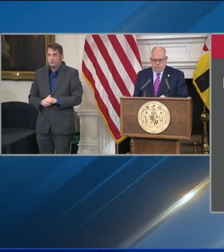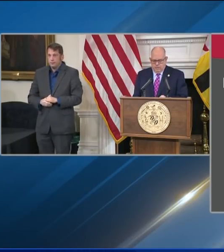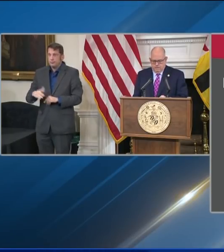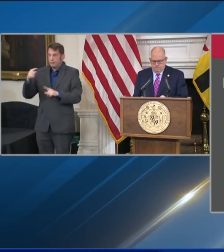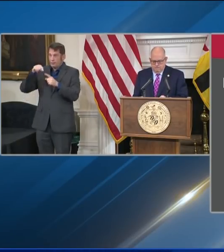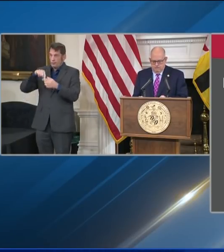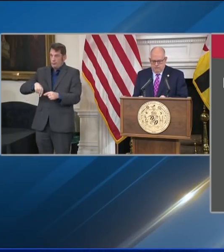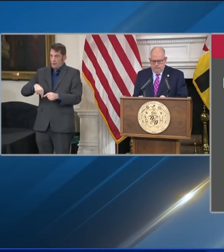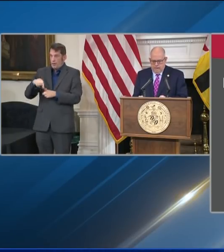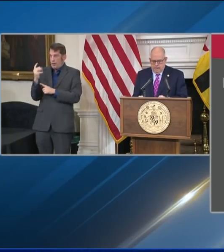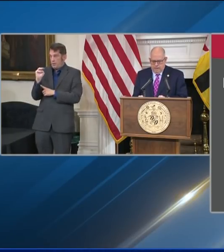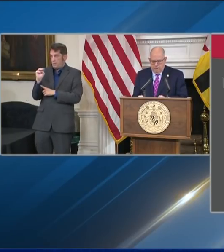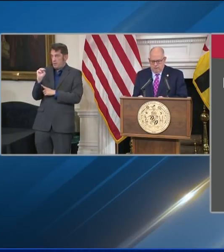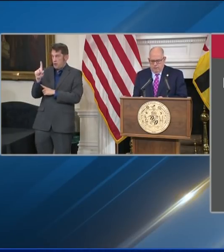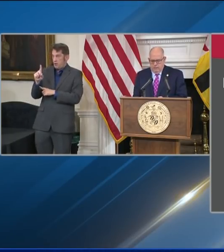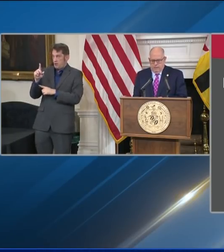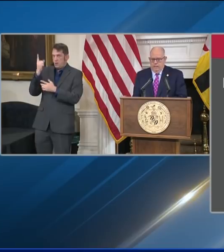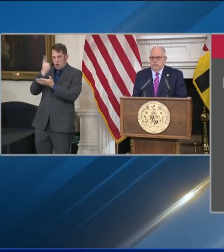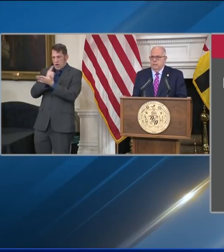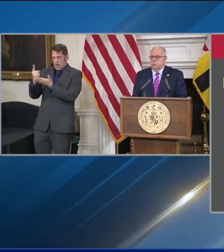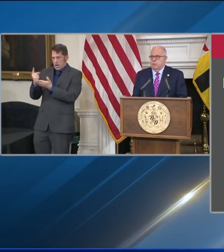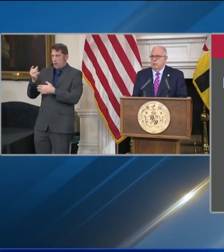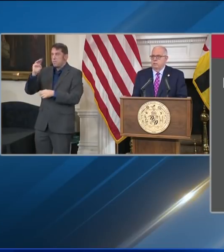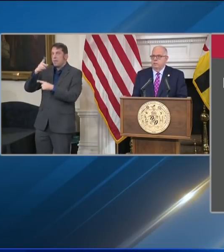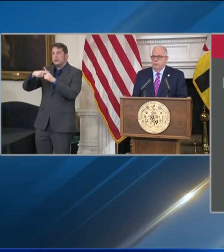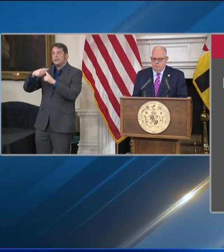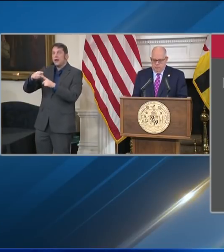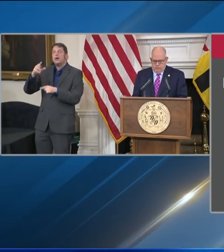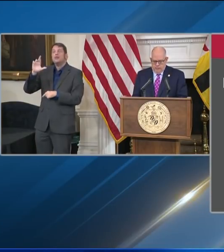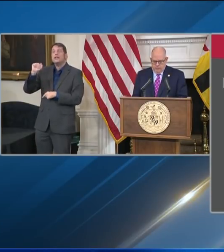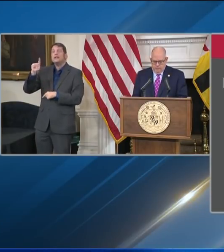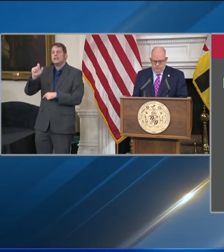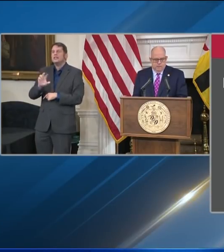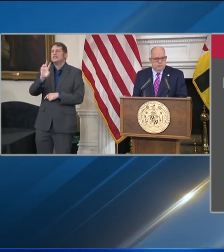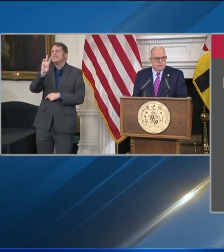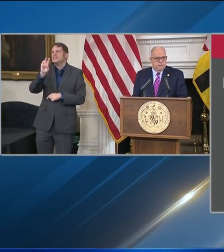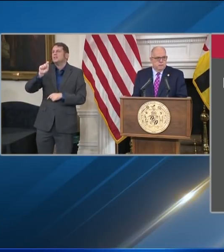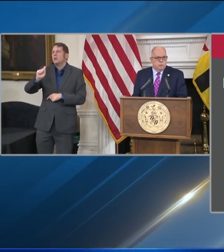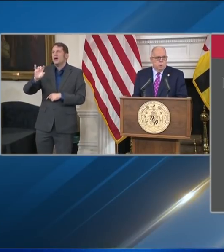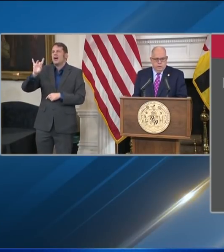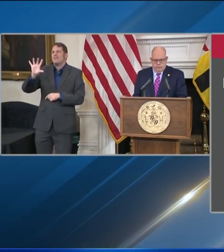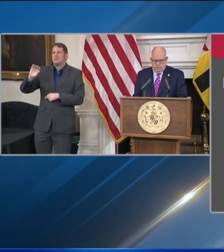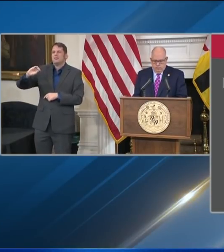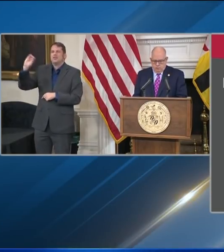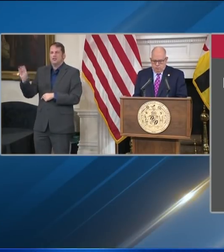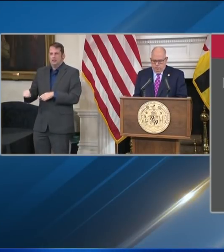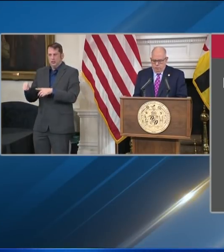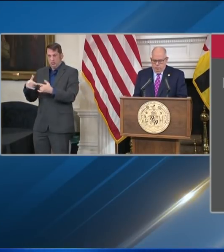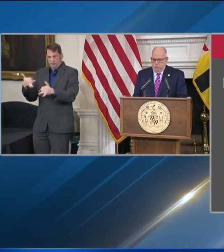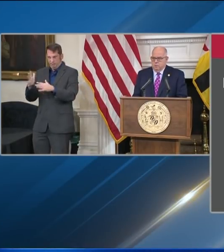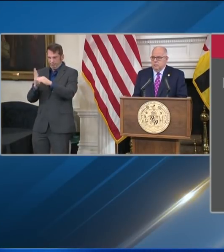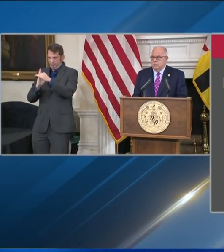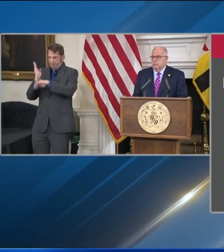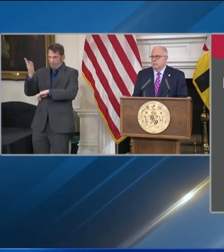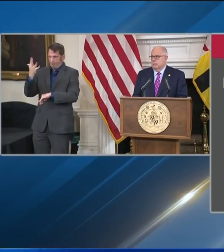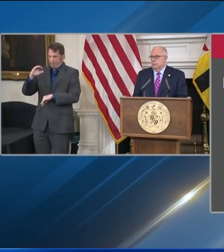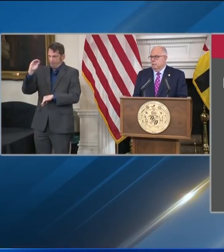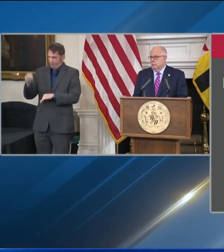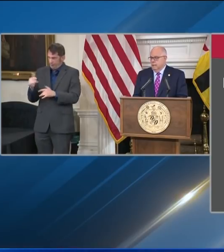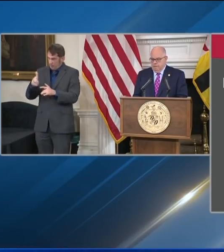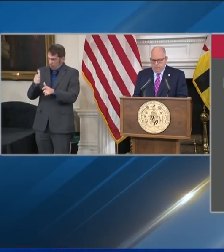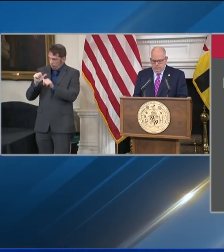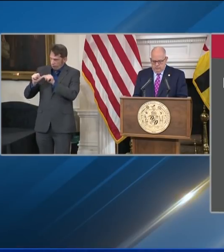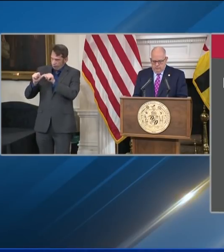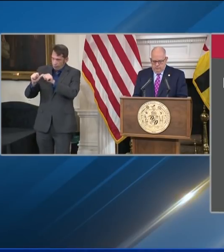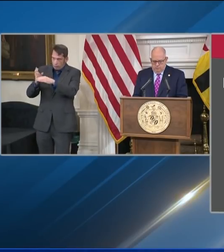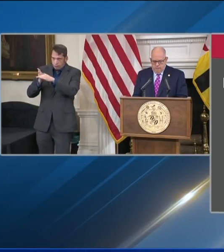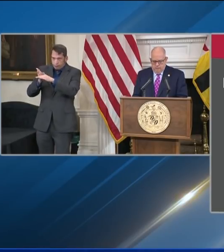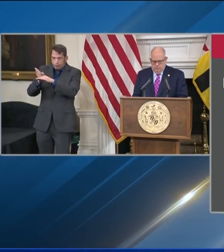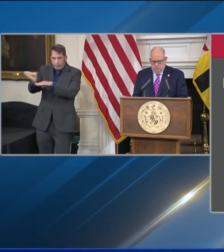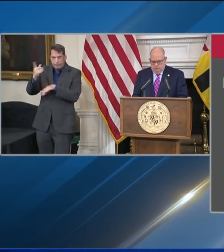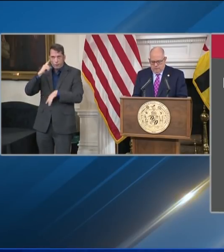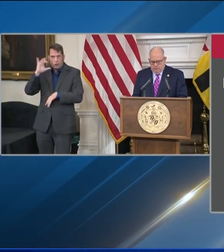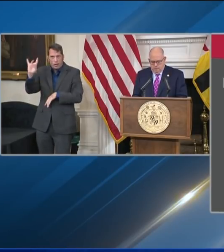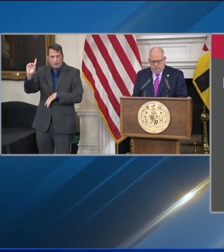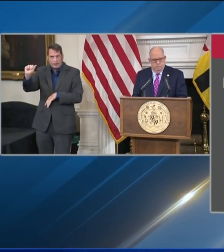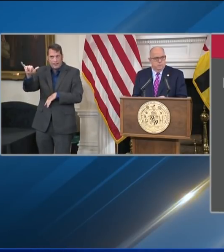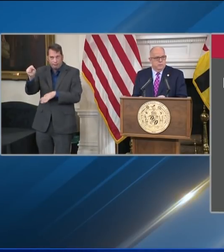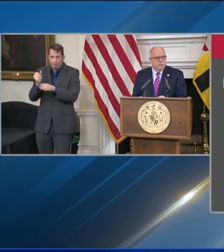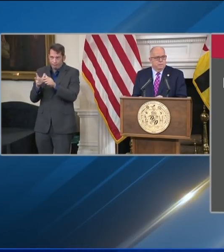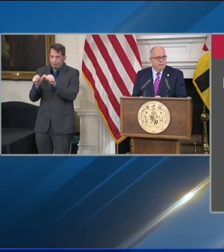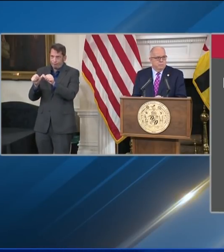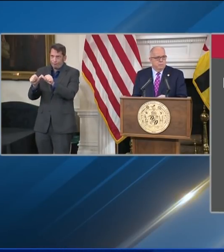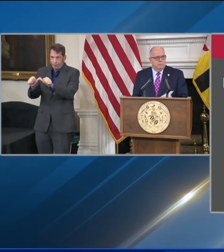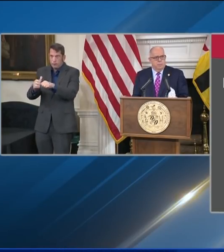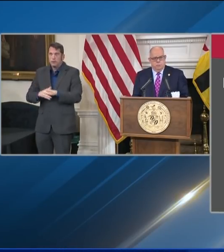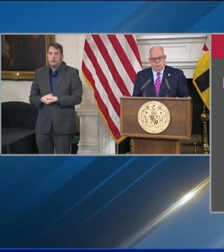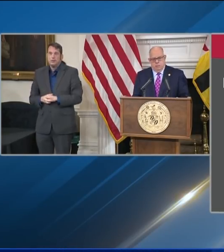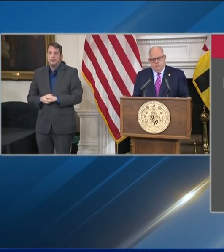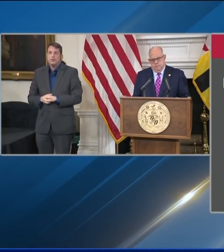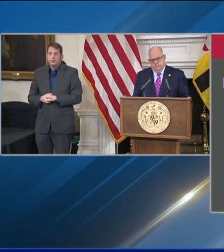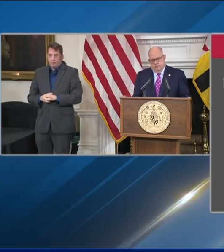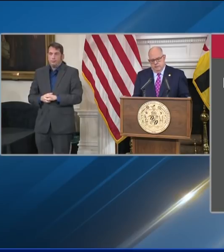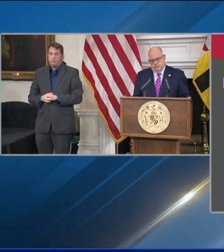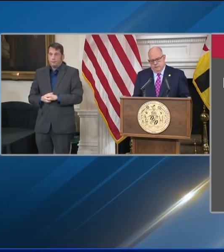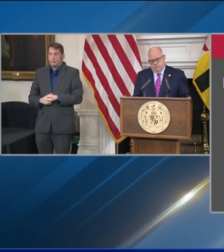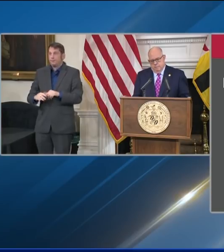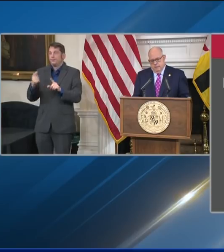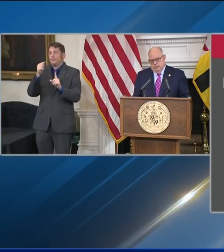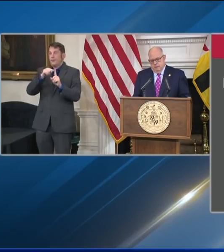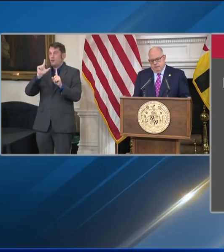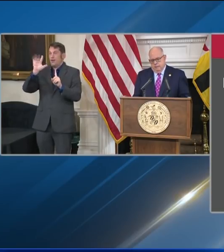MARYLAND SEVEN-DAY POSITIVITY RATE IS NOW SIX POINT EIGHT FIVE PERCENT THE EIGHTH STRAIGHT DAY THAT HAS BEEN OVER 5 20 OF OUR 24 JURISDICTIONS CURRENTLY HAVE POSITIVITY RATES WHICH HAVE NOW